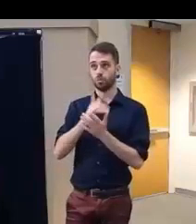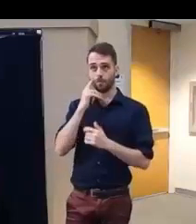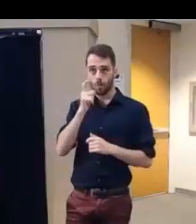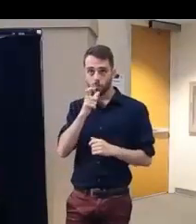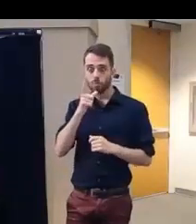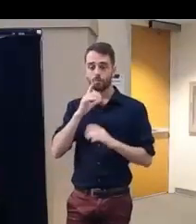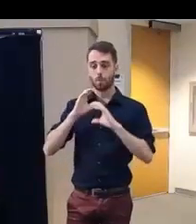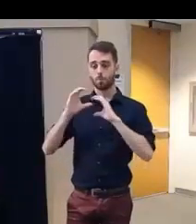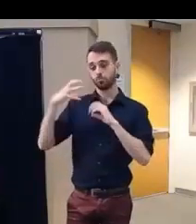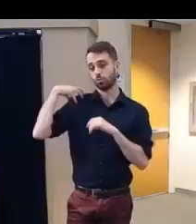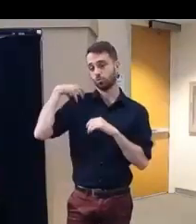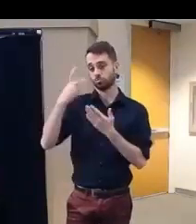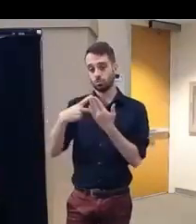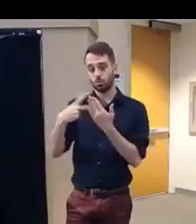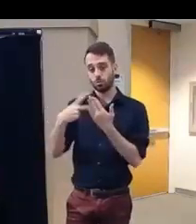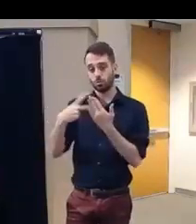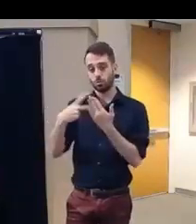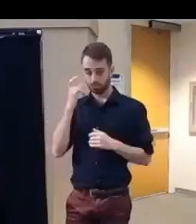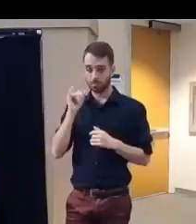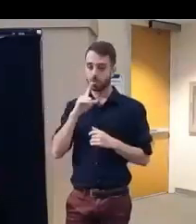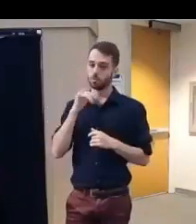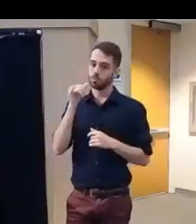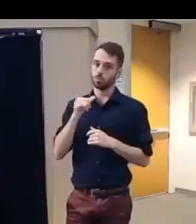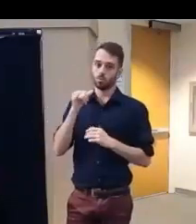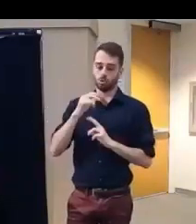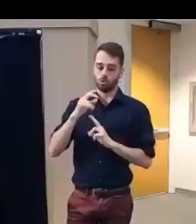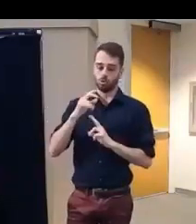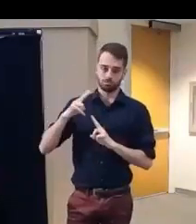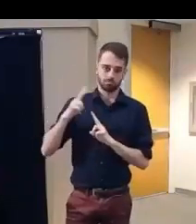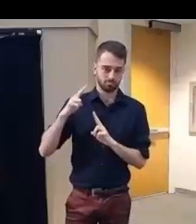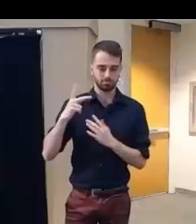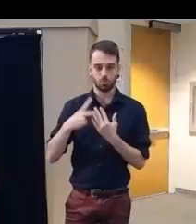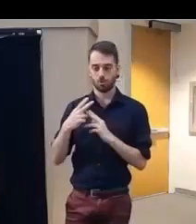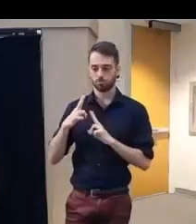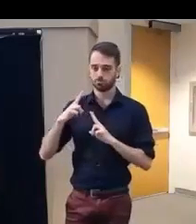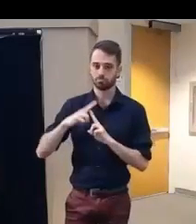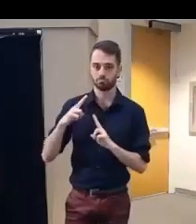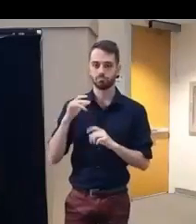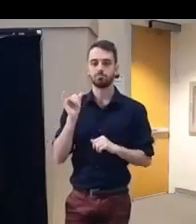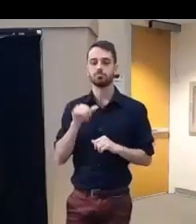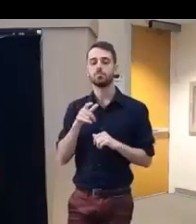program which is an amazing program and so the mips rotation is one of the sites that